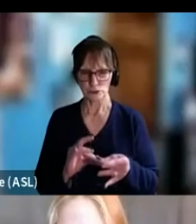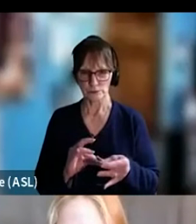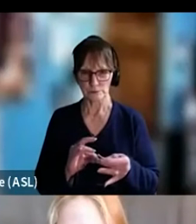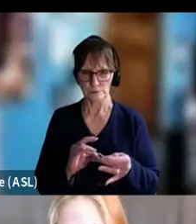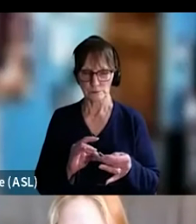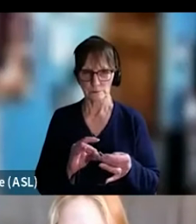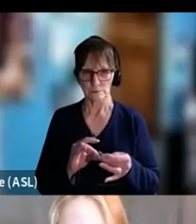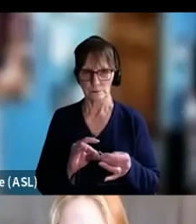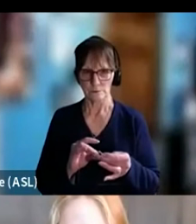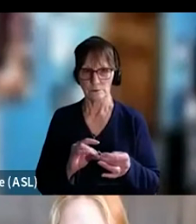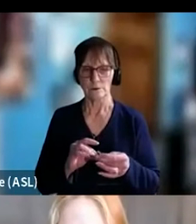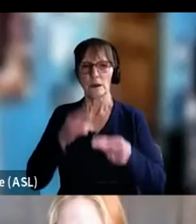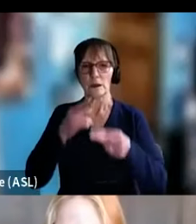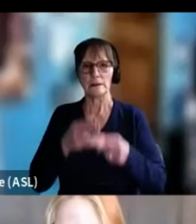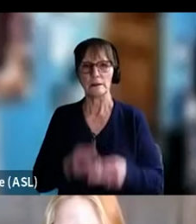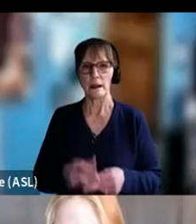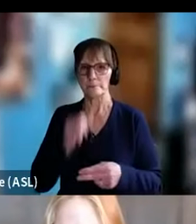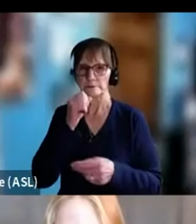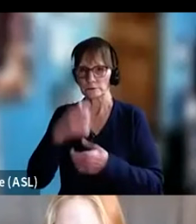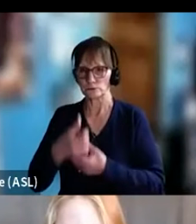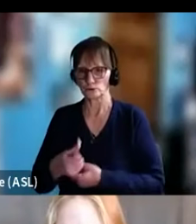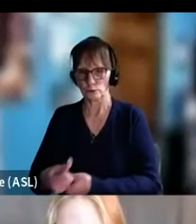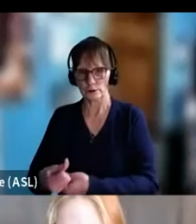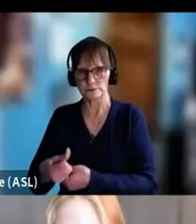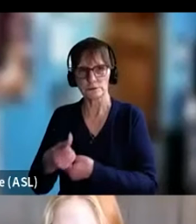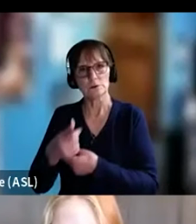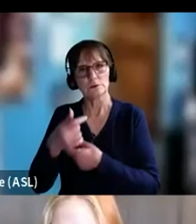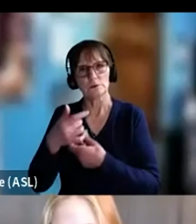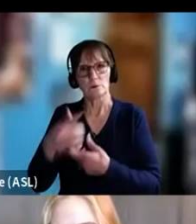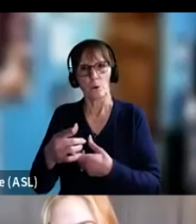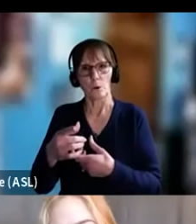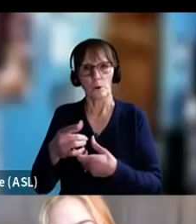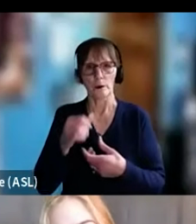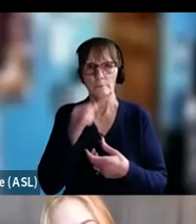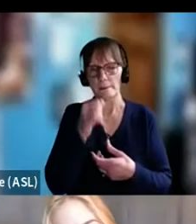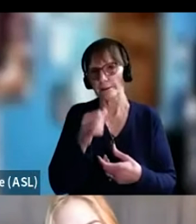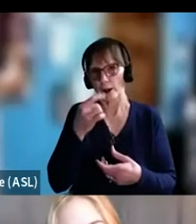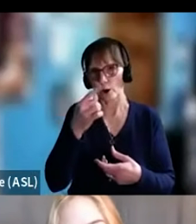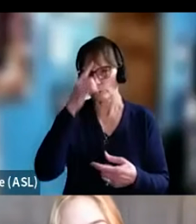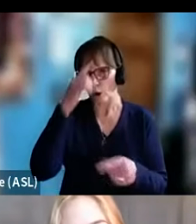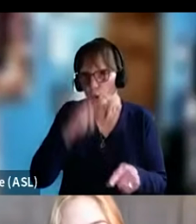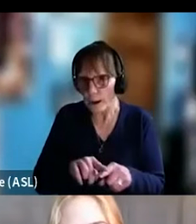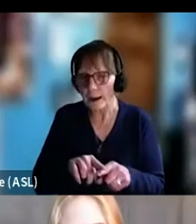named some of the mistrust or those that are, you know, often labeled non-compliant or are not engaging in services.